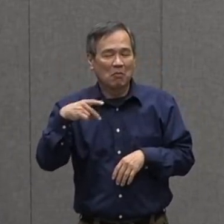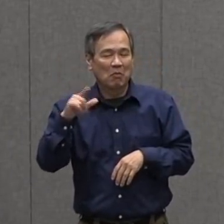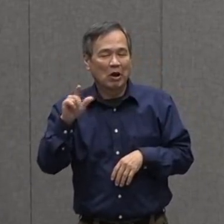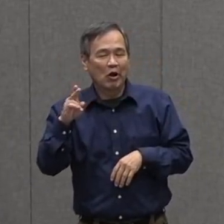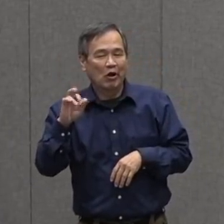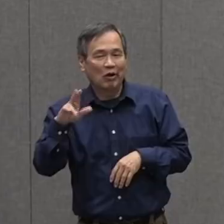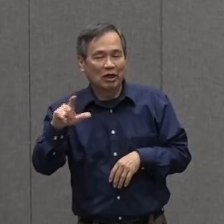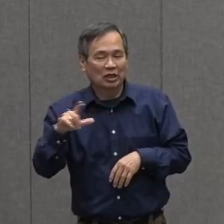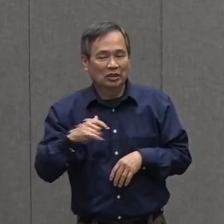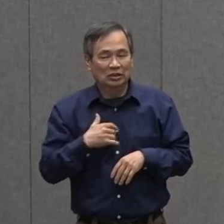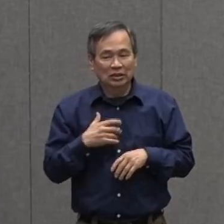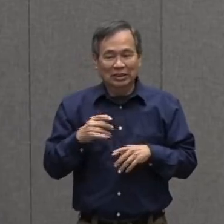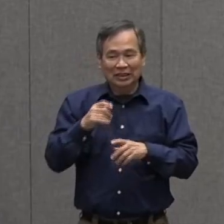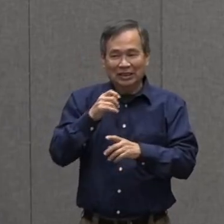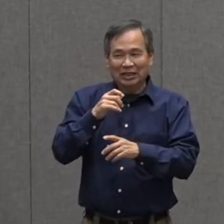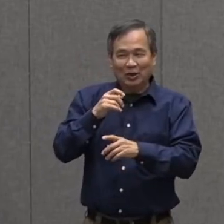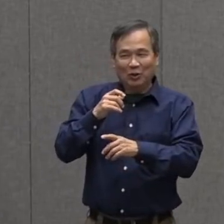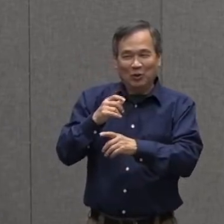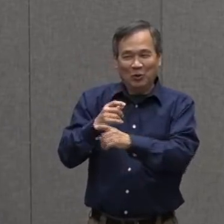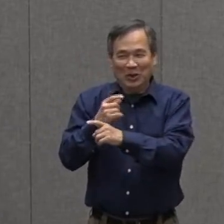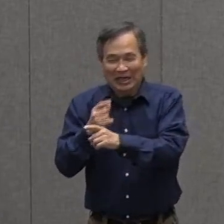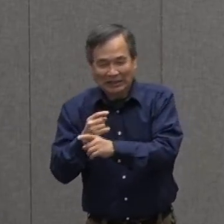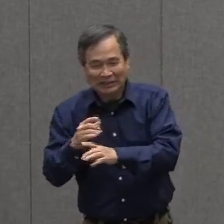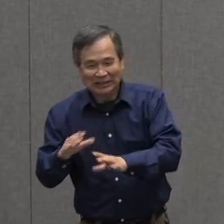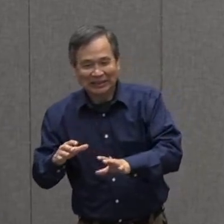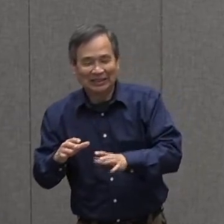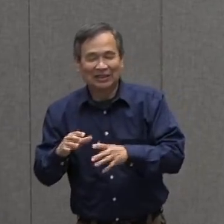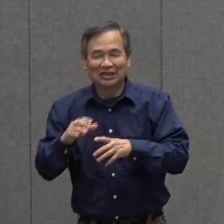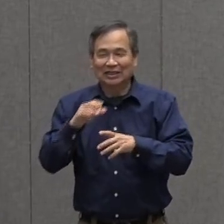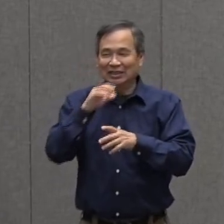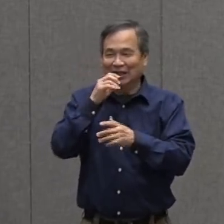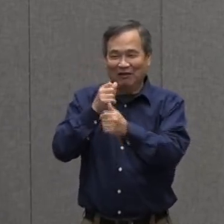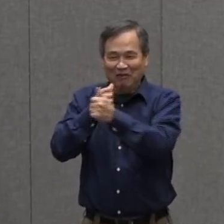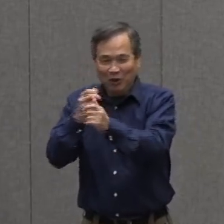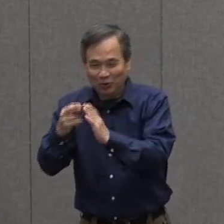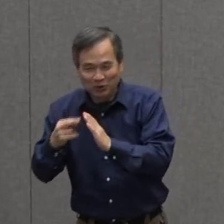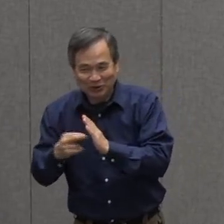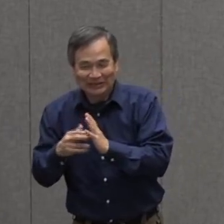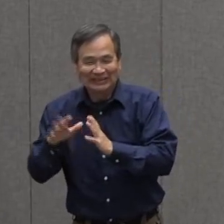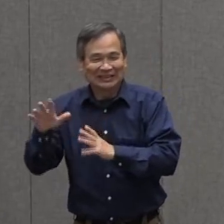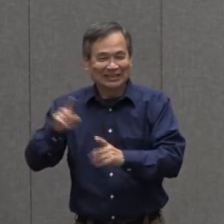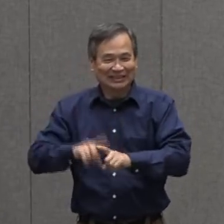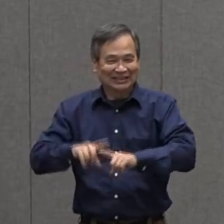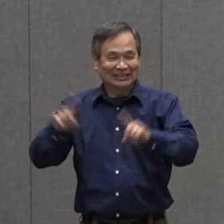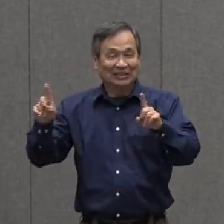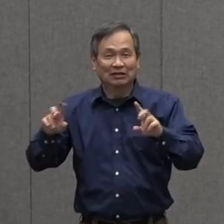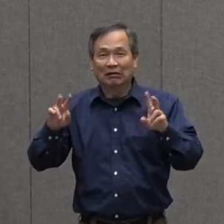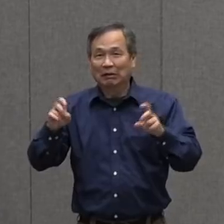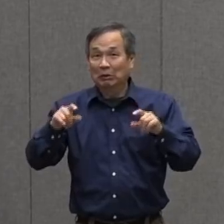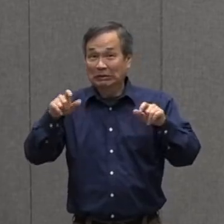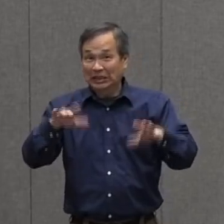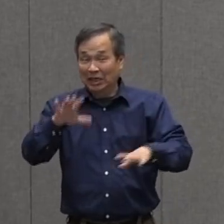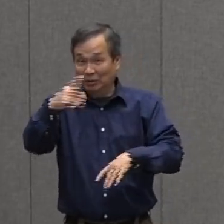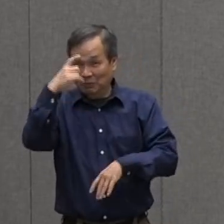They're also irregular and some of them don't follow a rule. So I'm gonna test your brains now, are you ready?